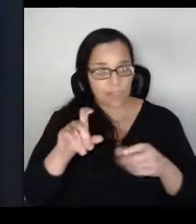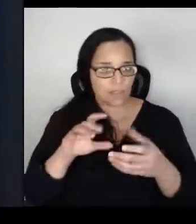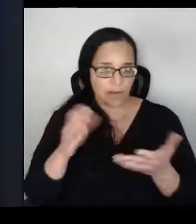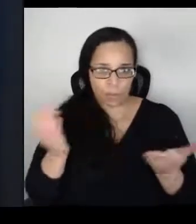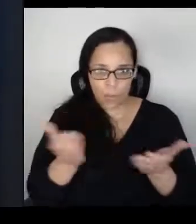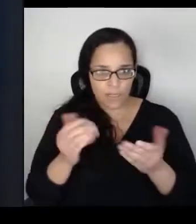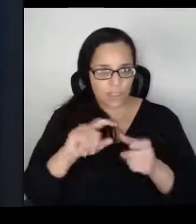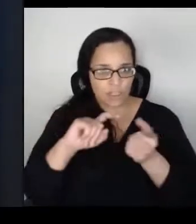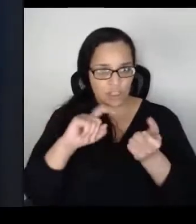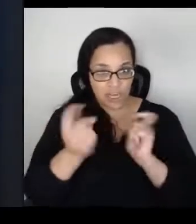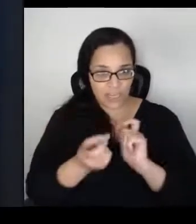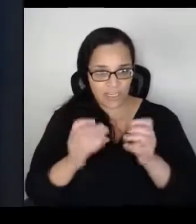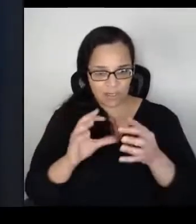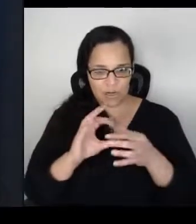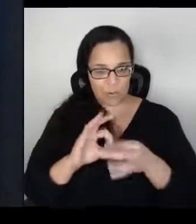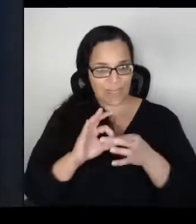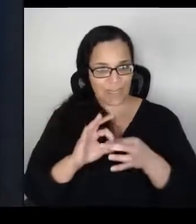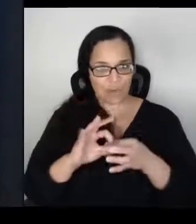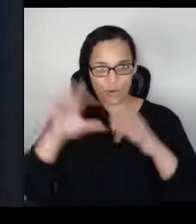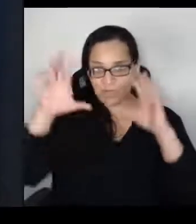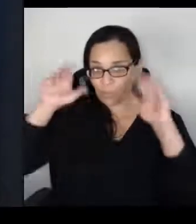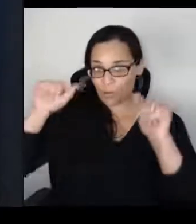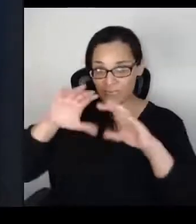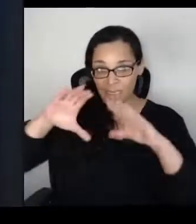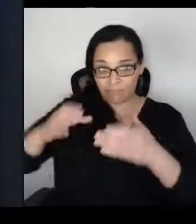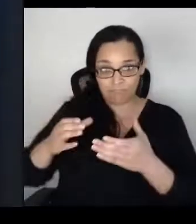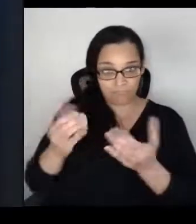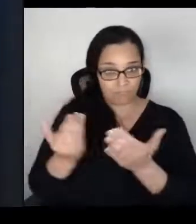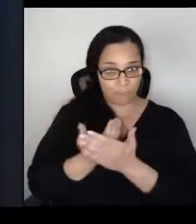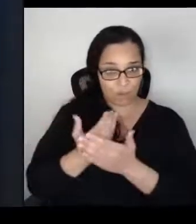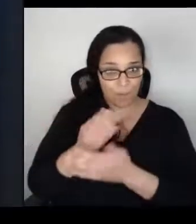I actually disagree with a lot of the analysis out there